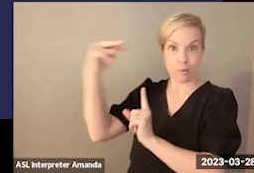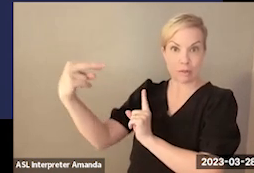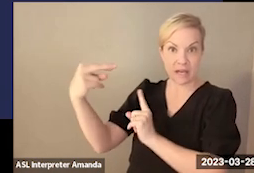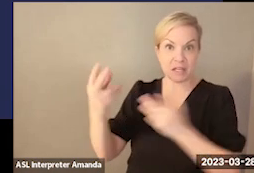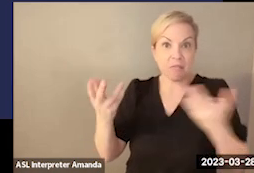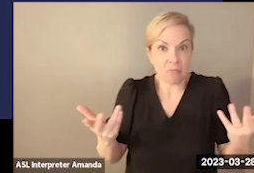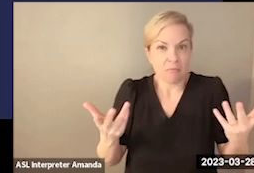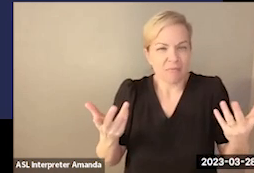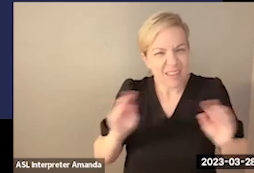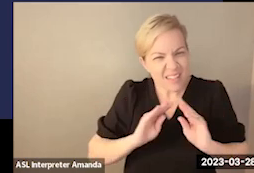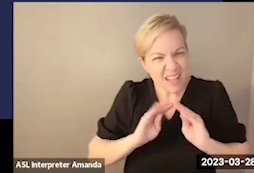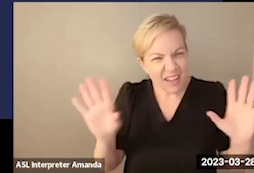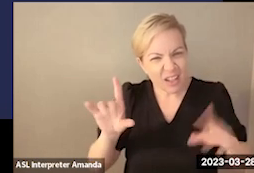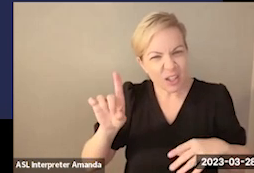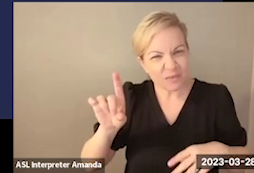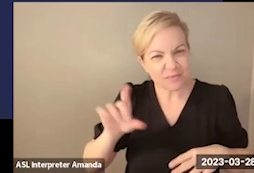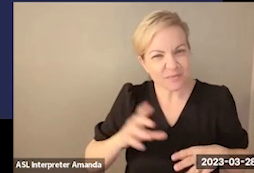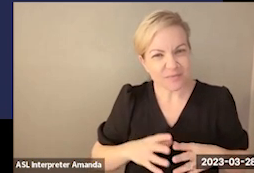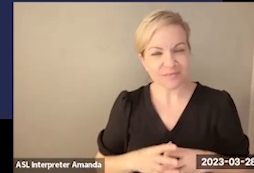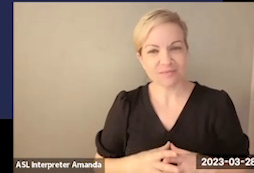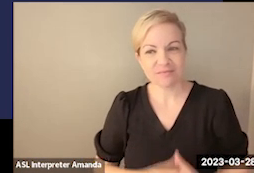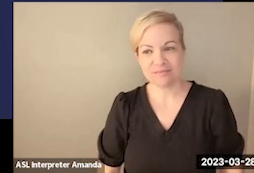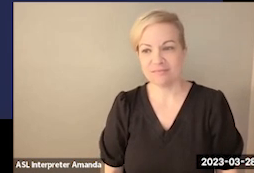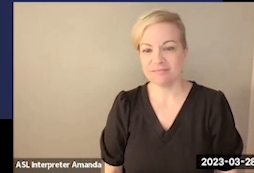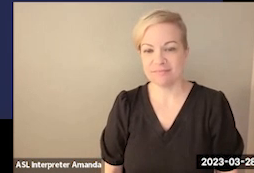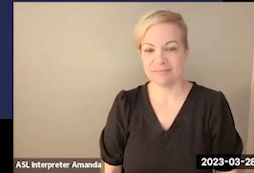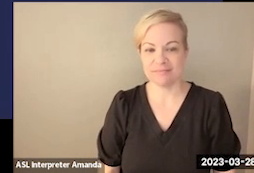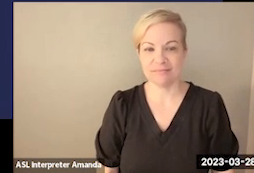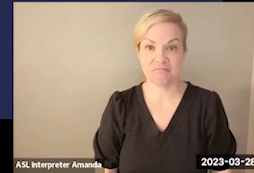Debbie Stine, Science & Technology Policy Academy: Does that make sense to you guys? But I just said Debbie Stine, Science & Technology Policy Academy: hopefully.